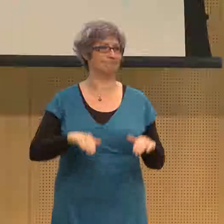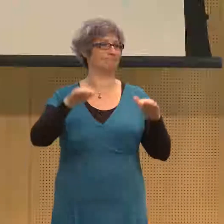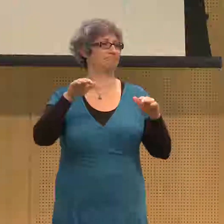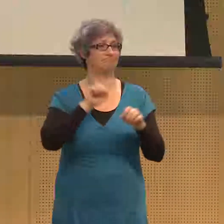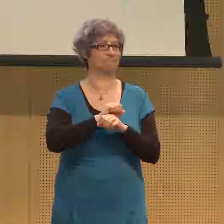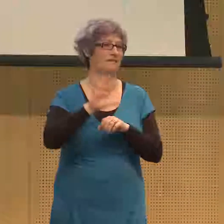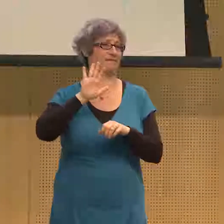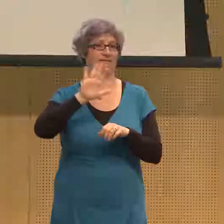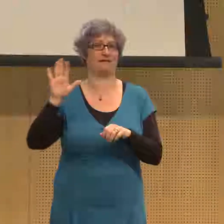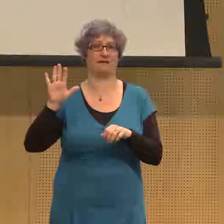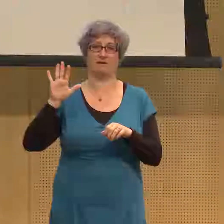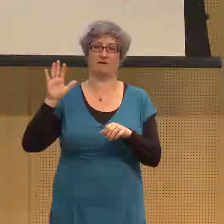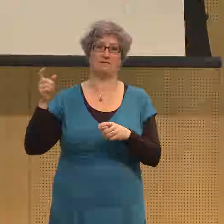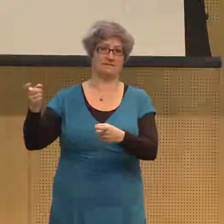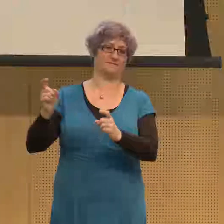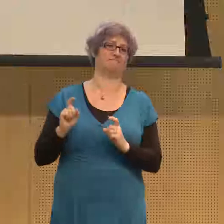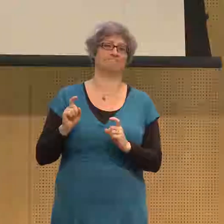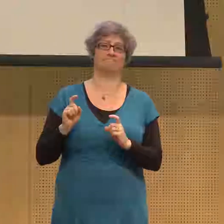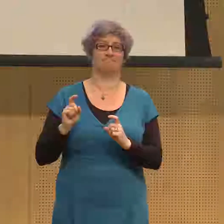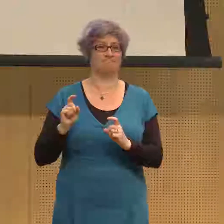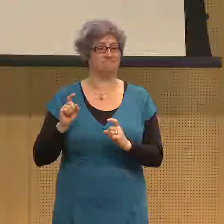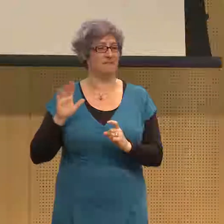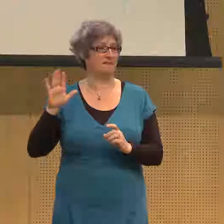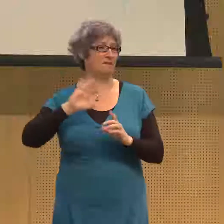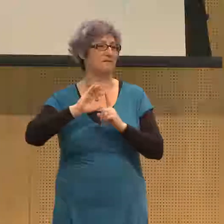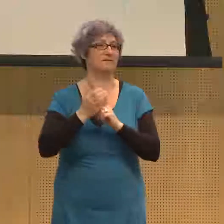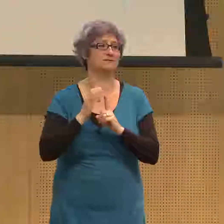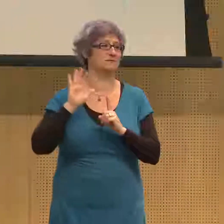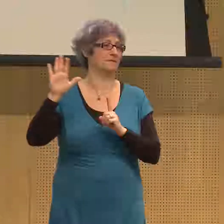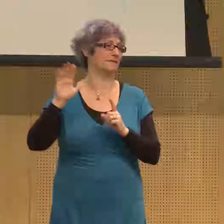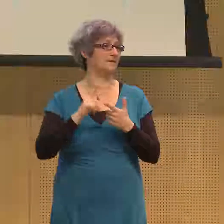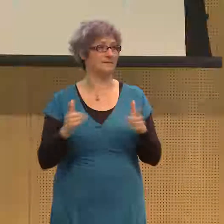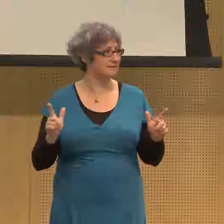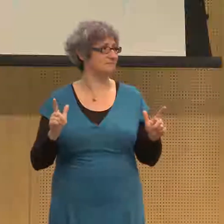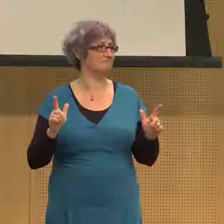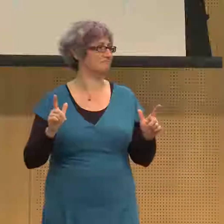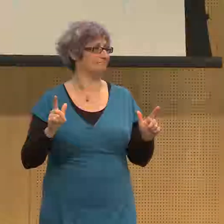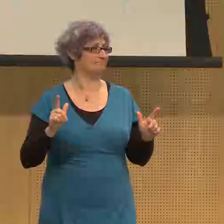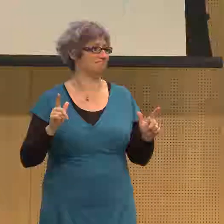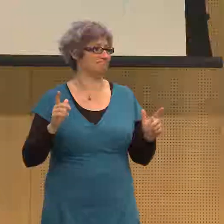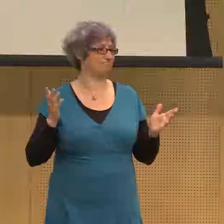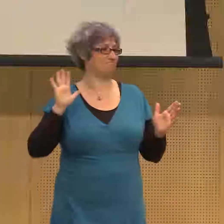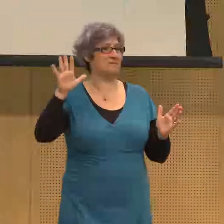without my parents and what they've given me as I've grown.